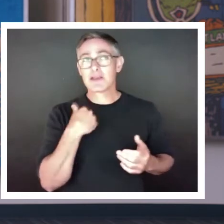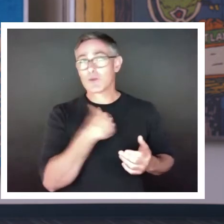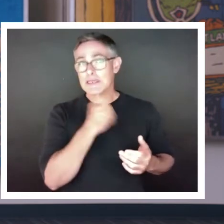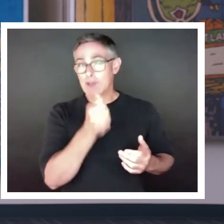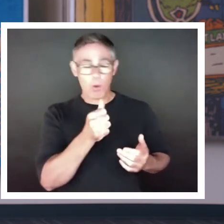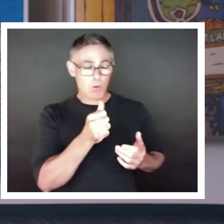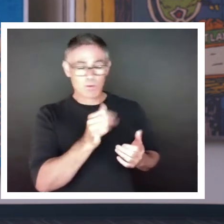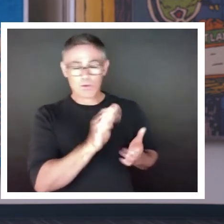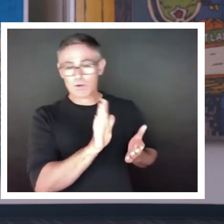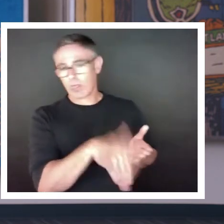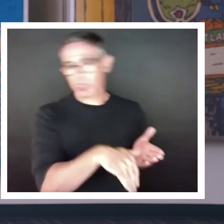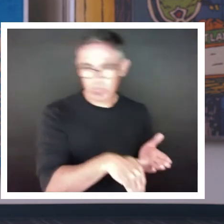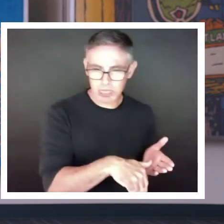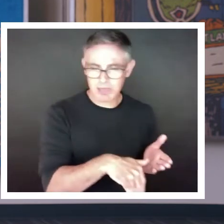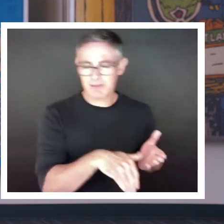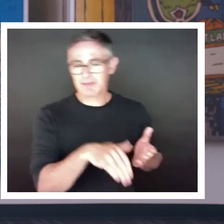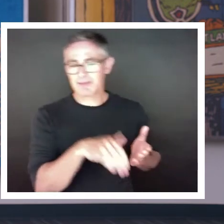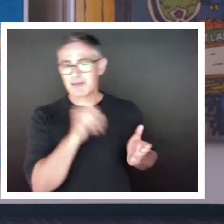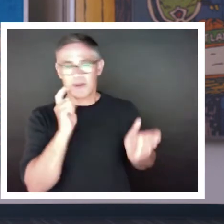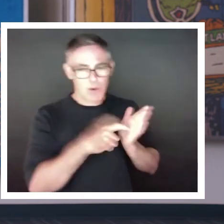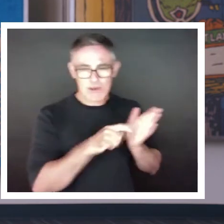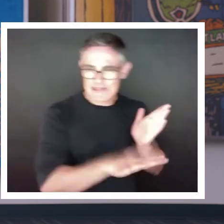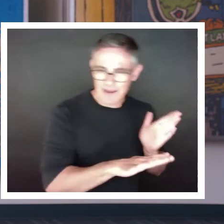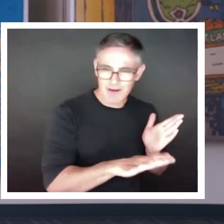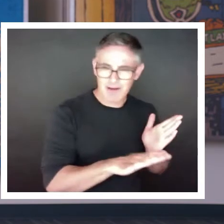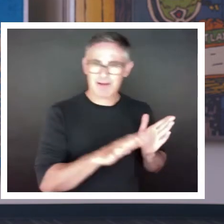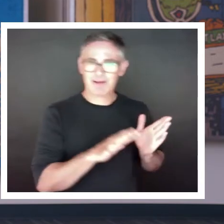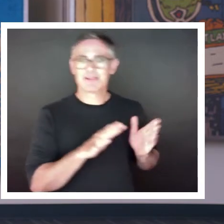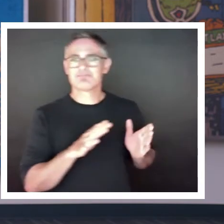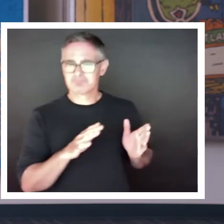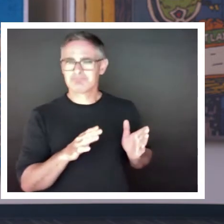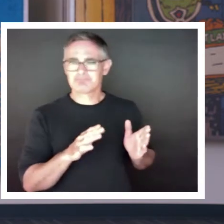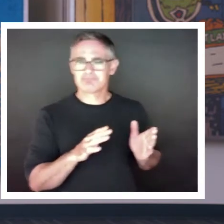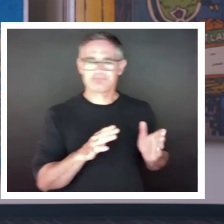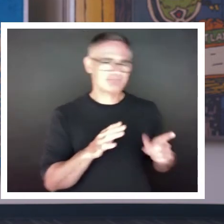Oh, you see, those are our jobs, our burdens, charges